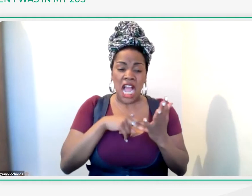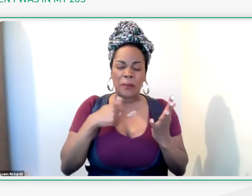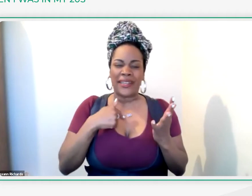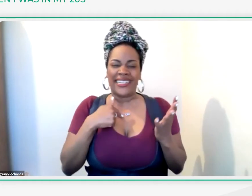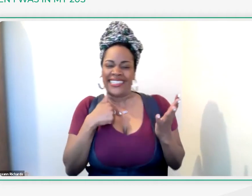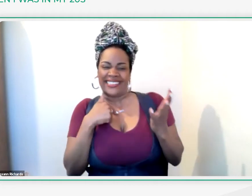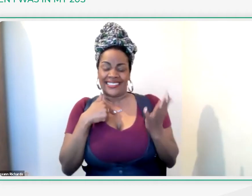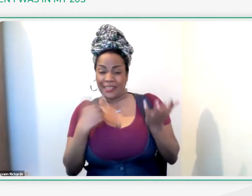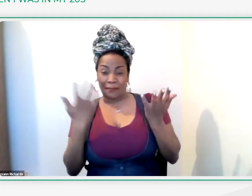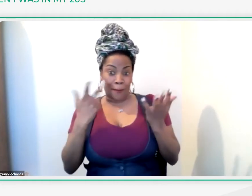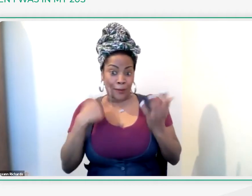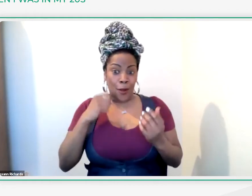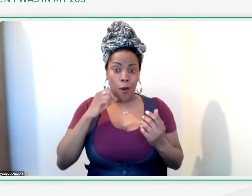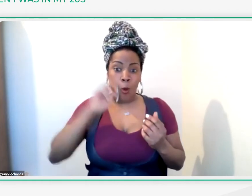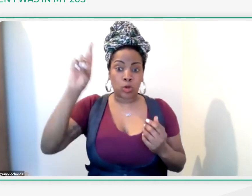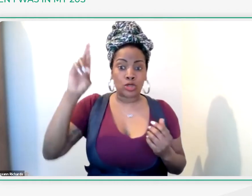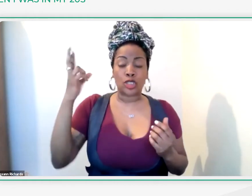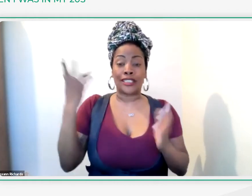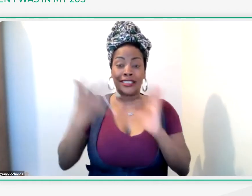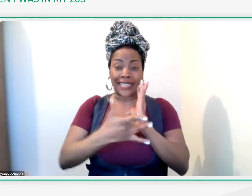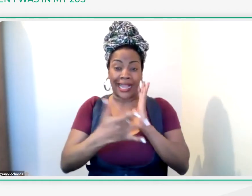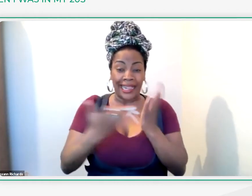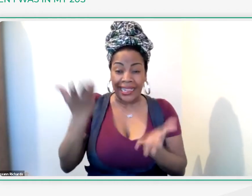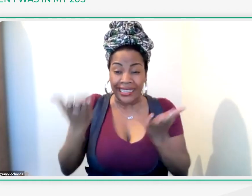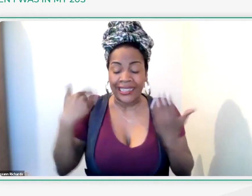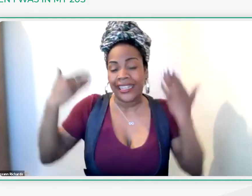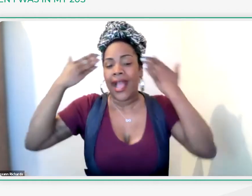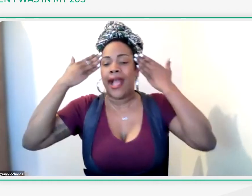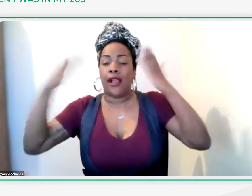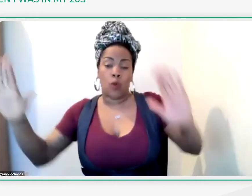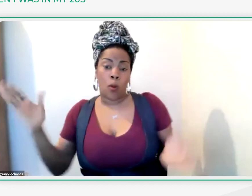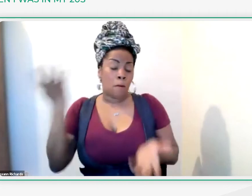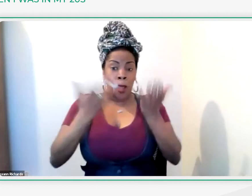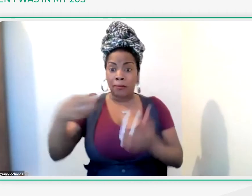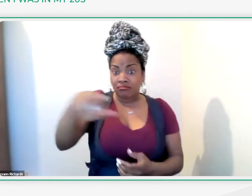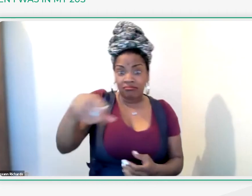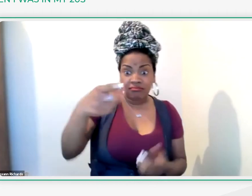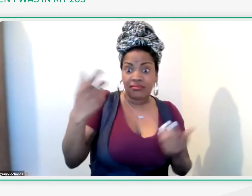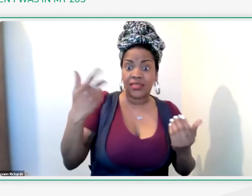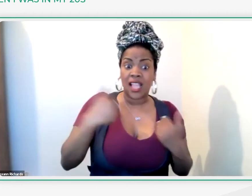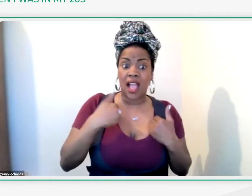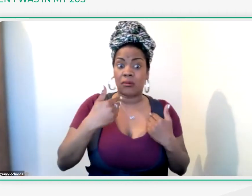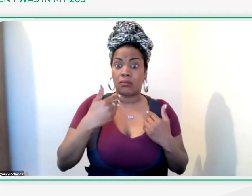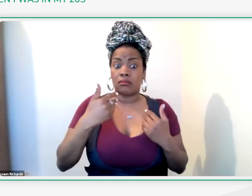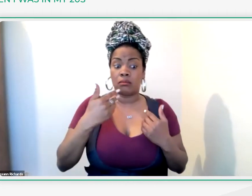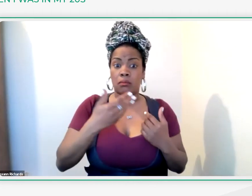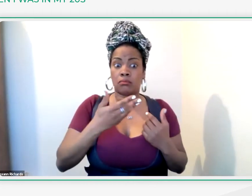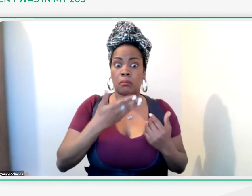Having it online can be beneficial. It's automatic. And maybe you're great with technology.